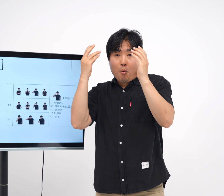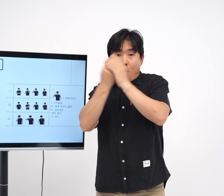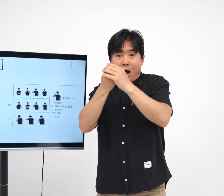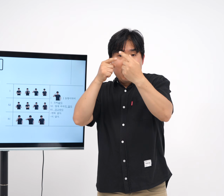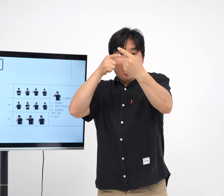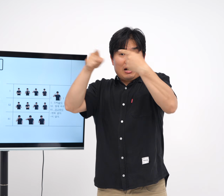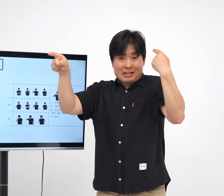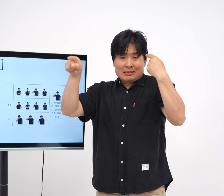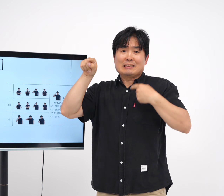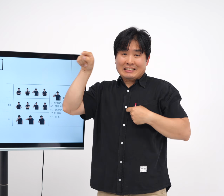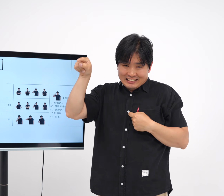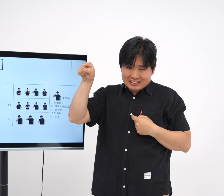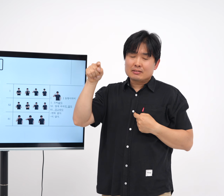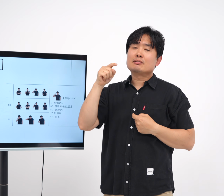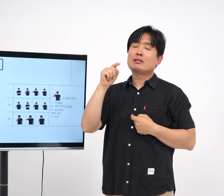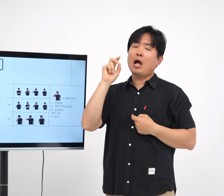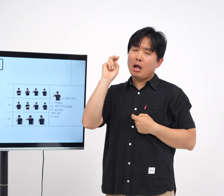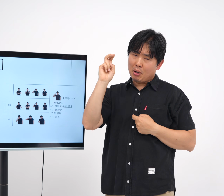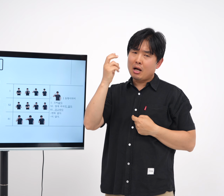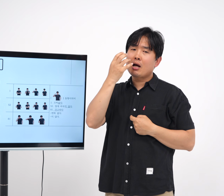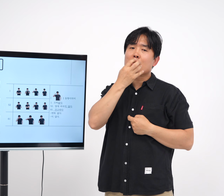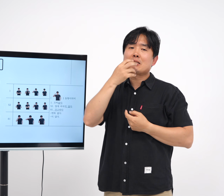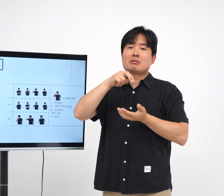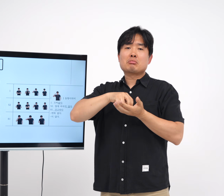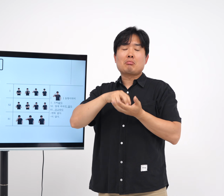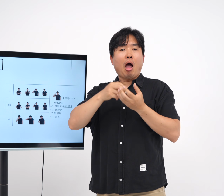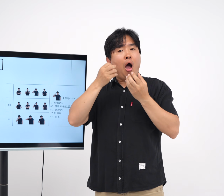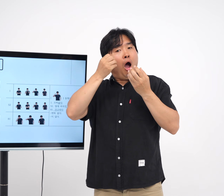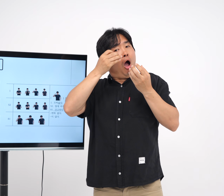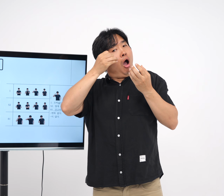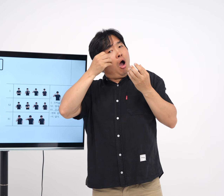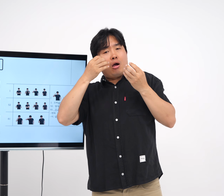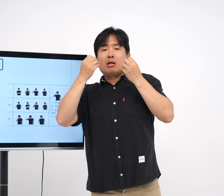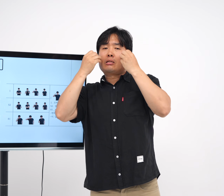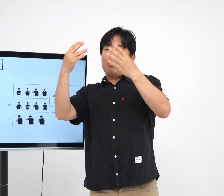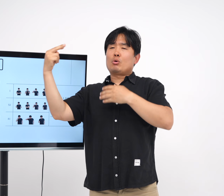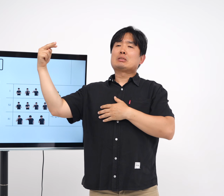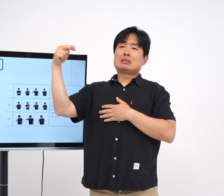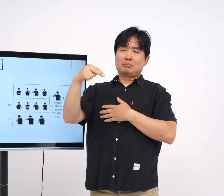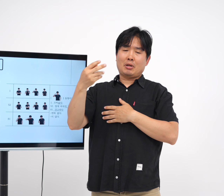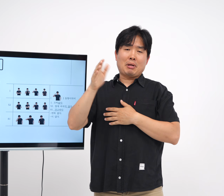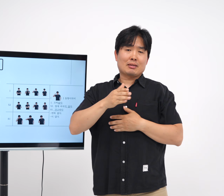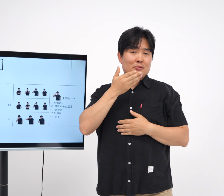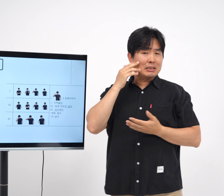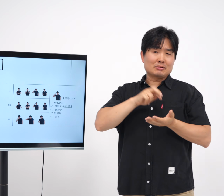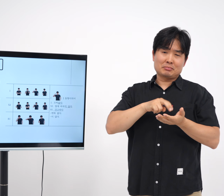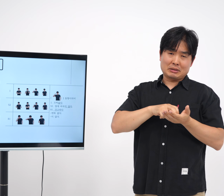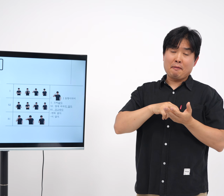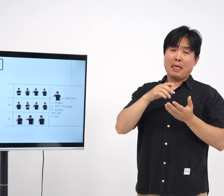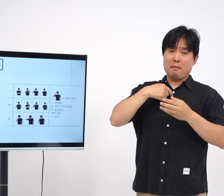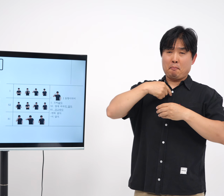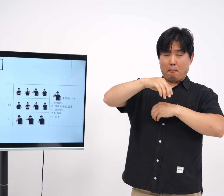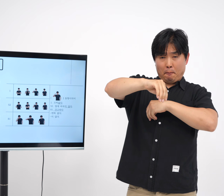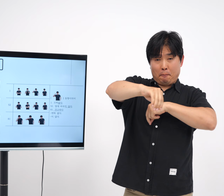is something completely new. It may be considered, but from a deaf person's perspective, it is not.